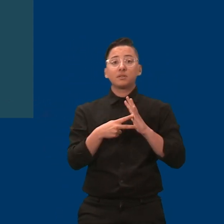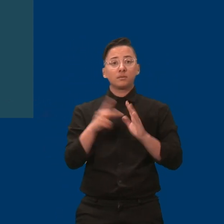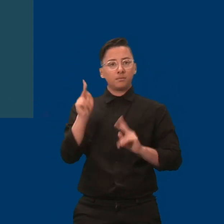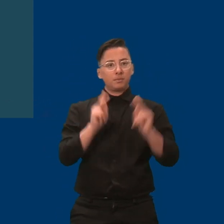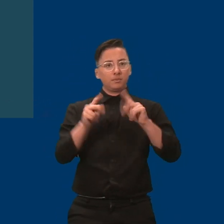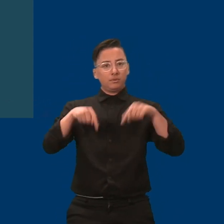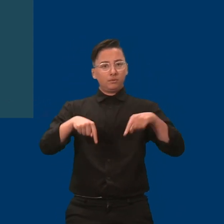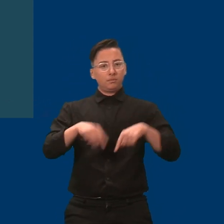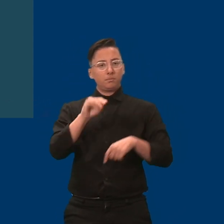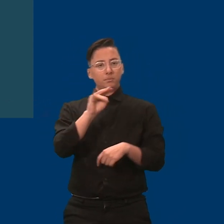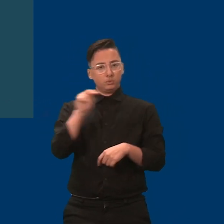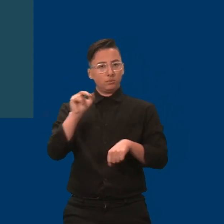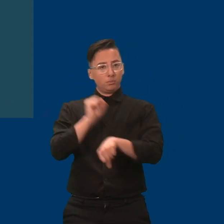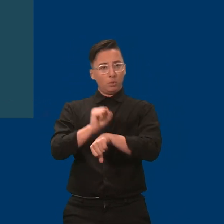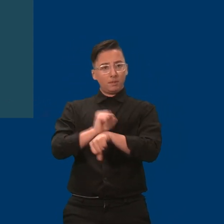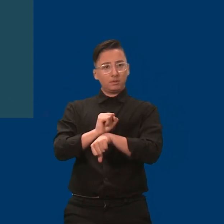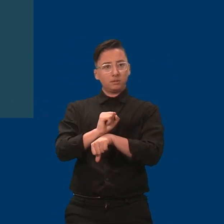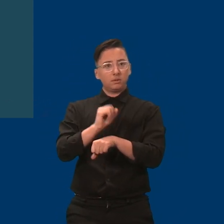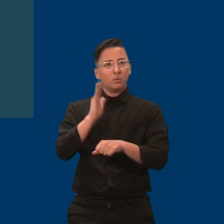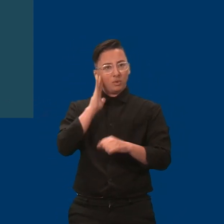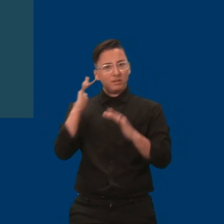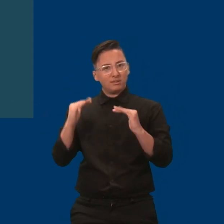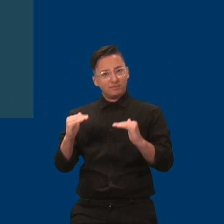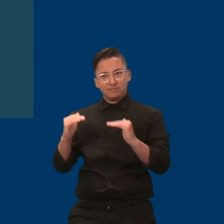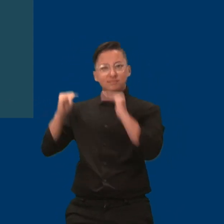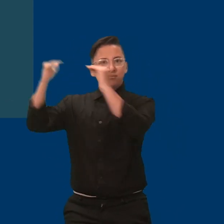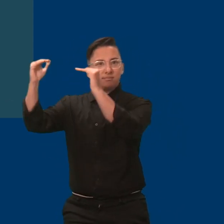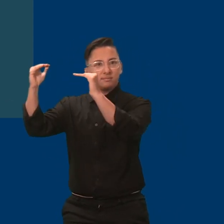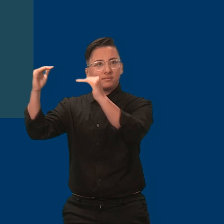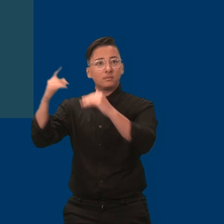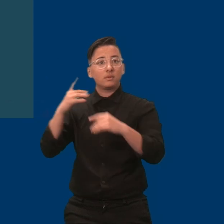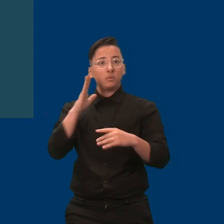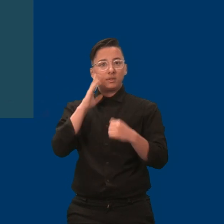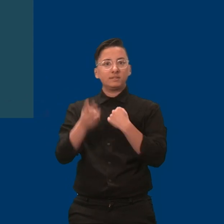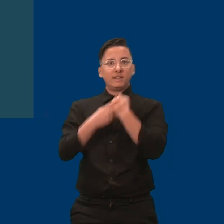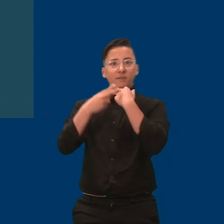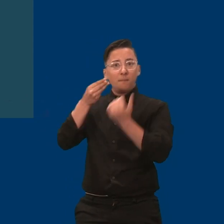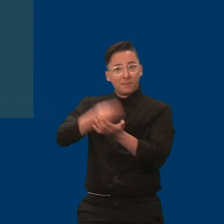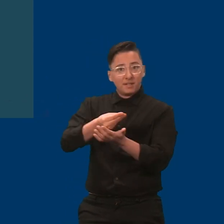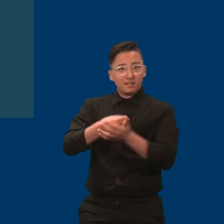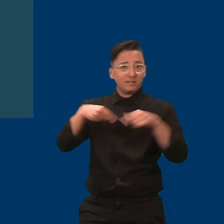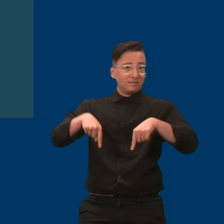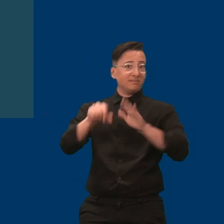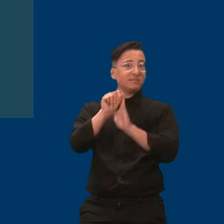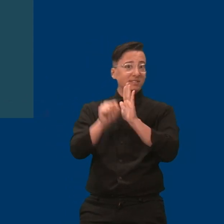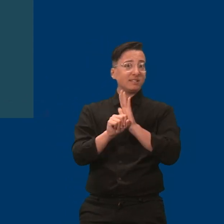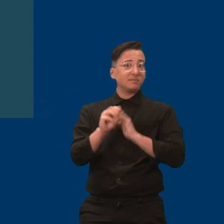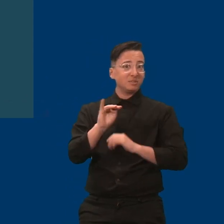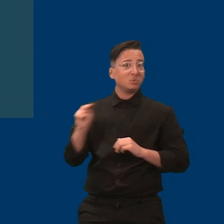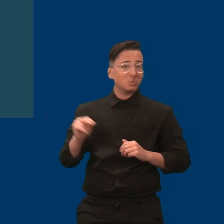and lead to long term cost savings for the state. The Minnesota Inclusive Higher Education Act